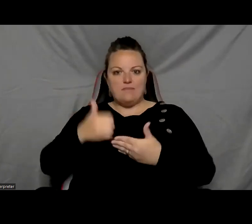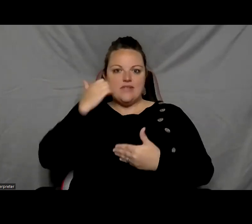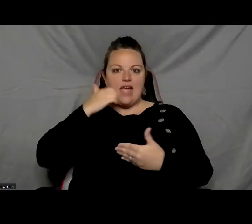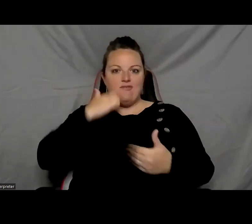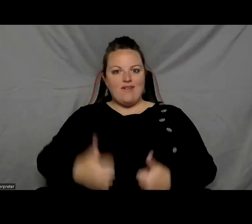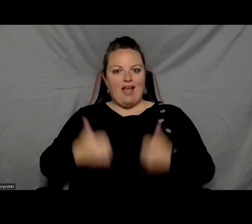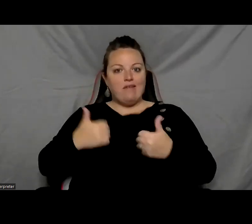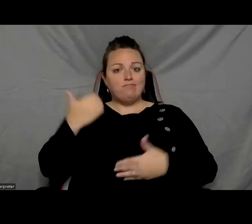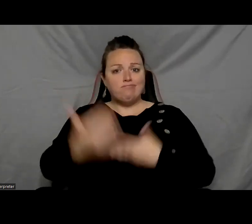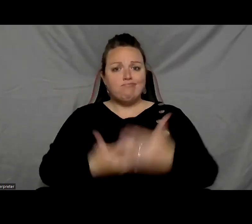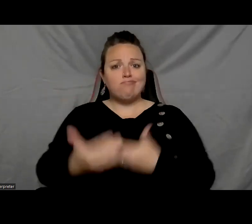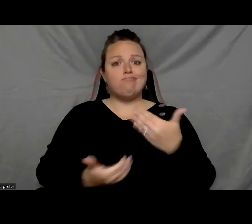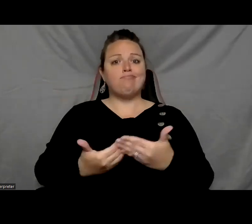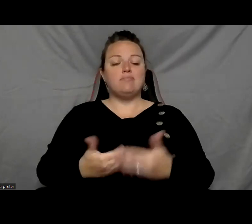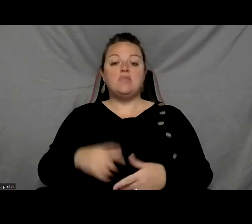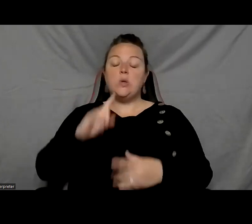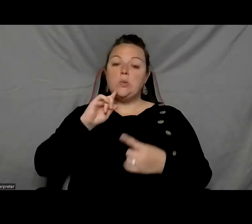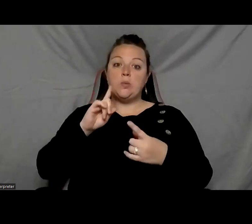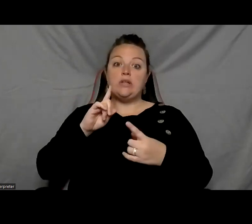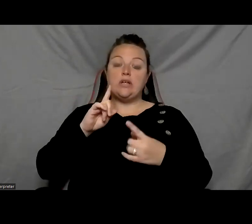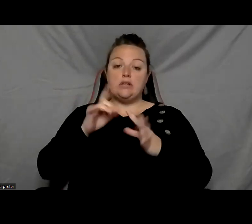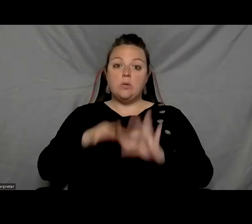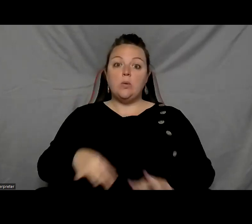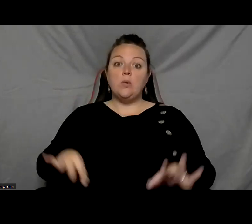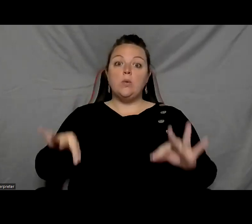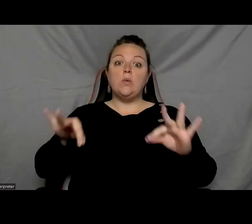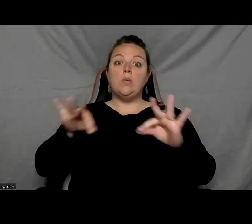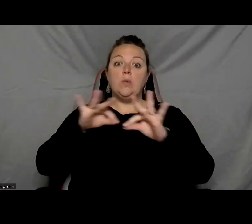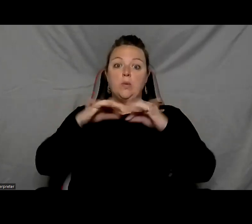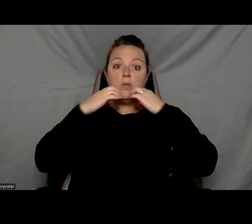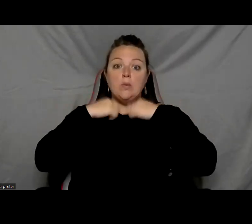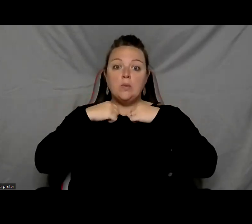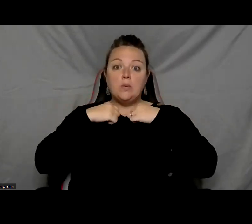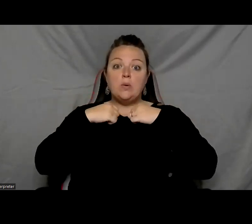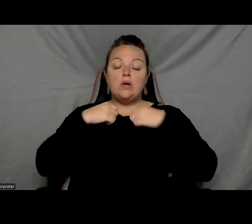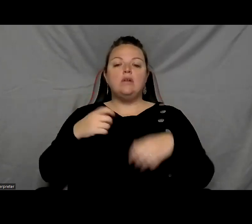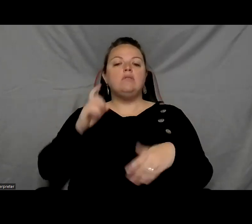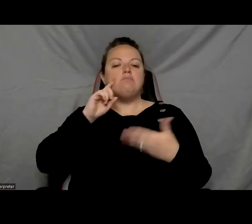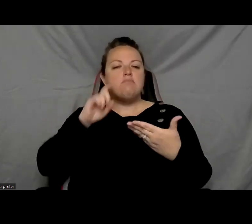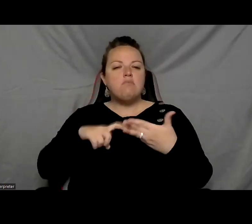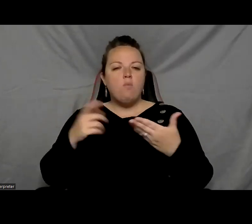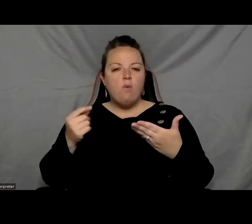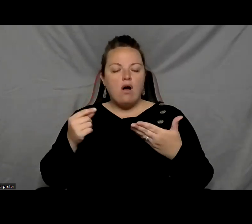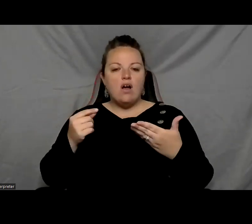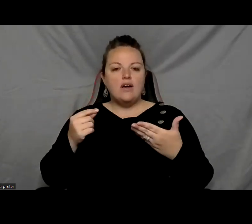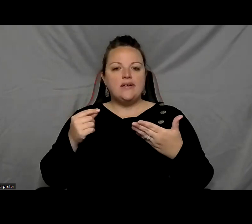It is essential. And the issues that we are noticing is that there's a lack of places